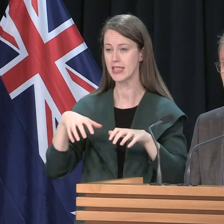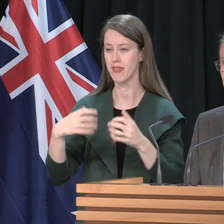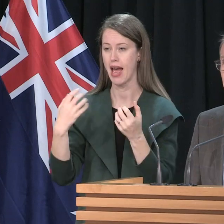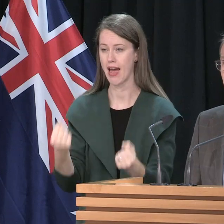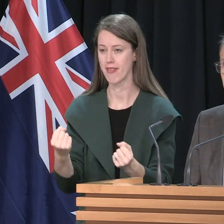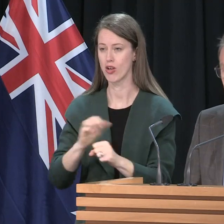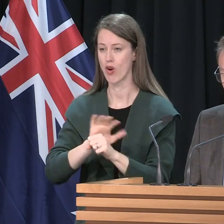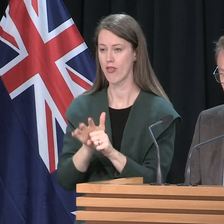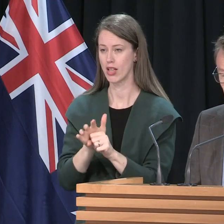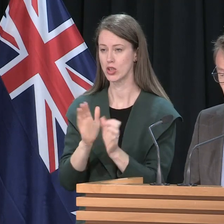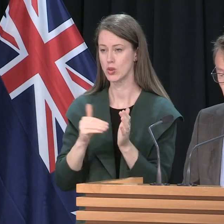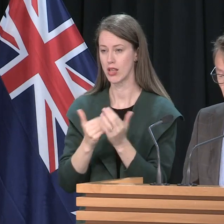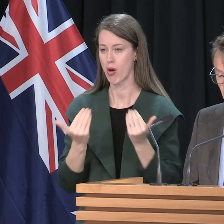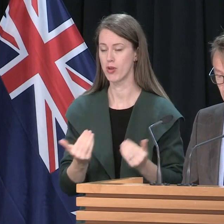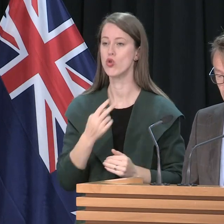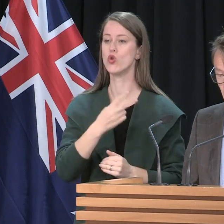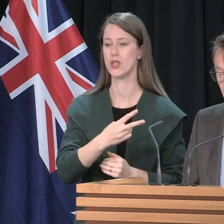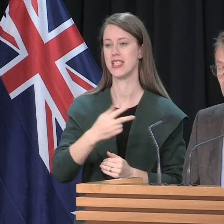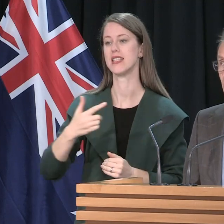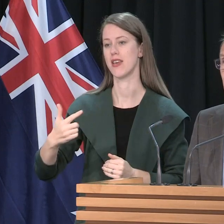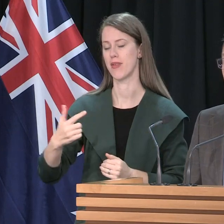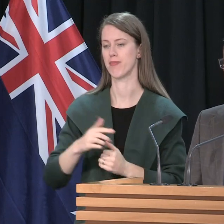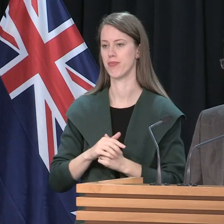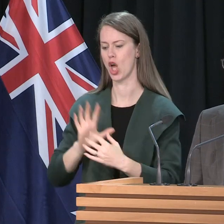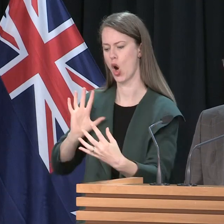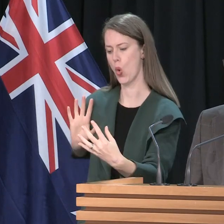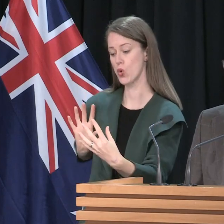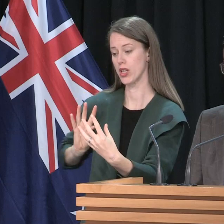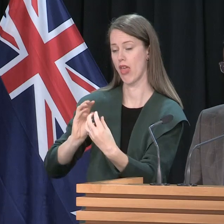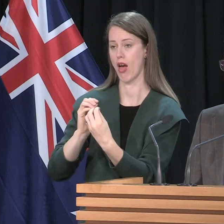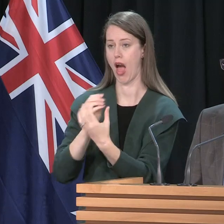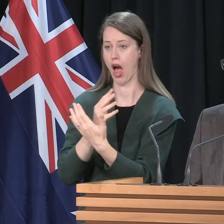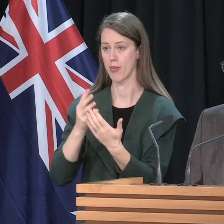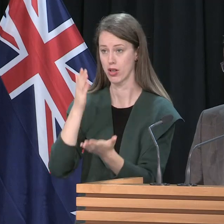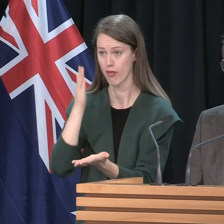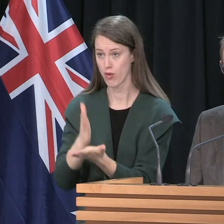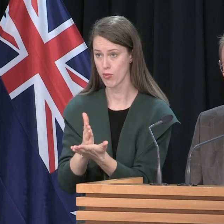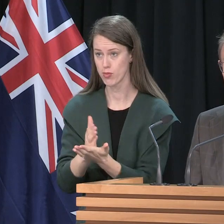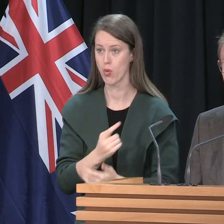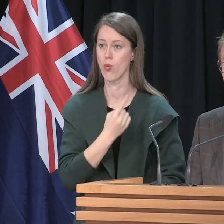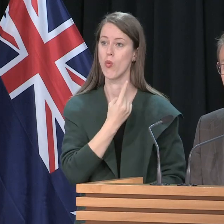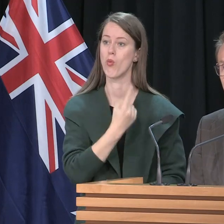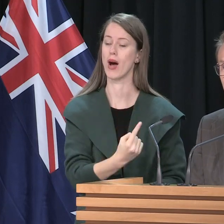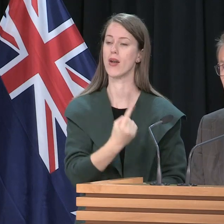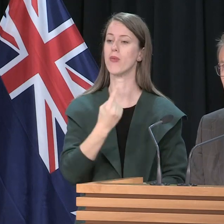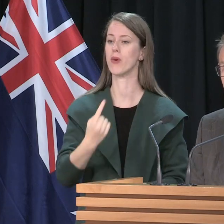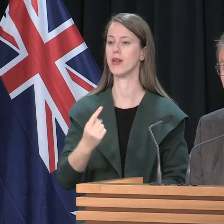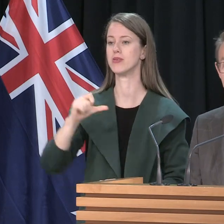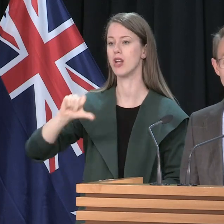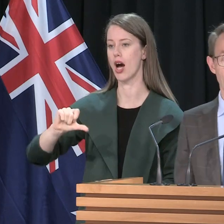there. So the total number of active cases in New Zealand